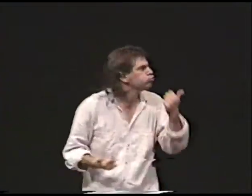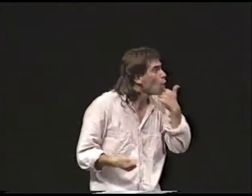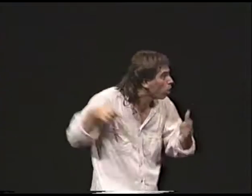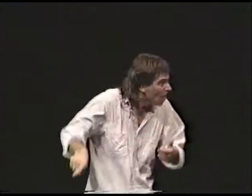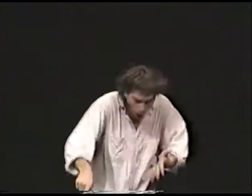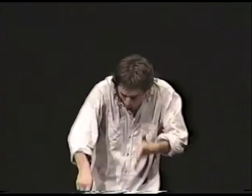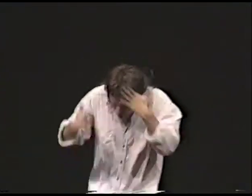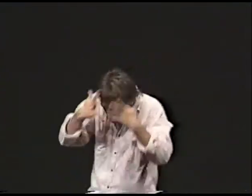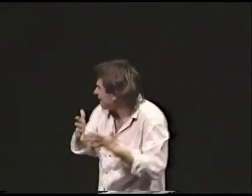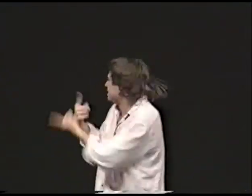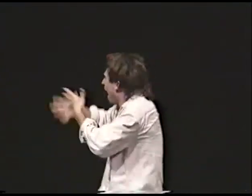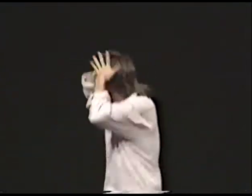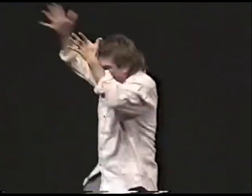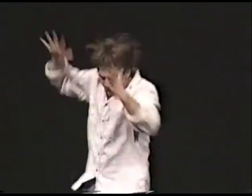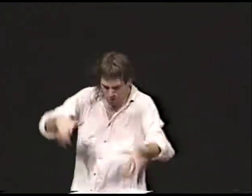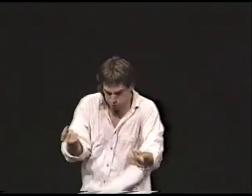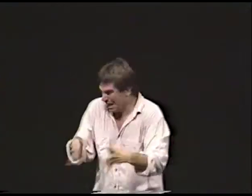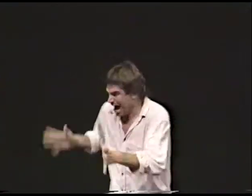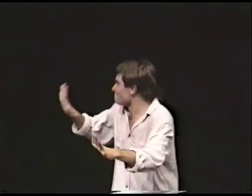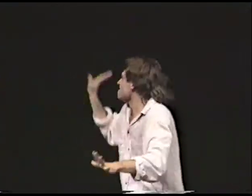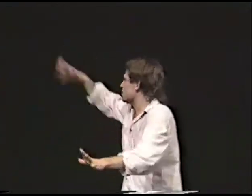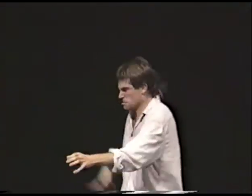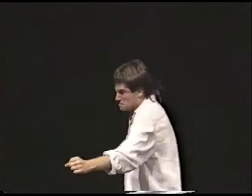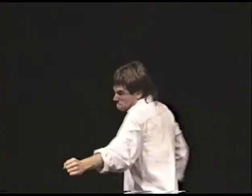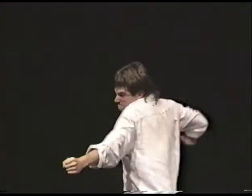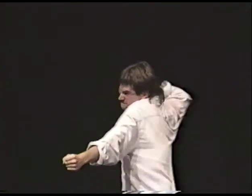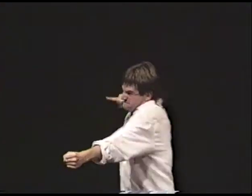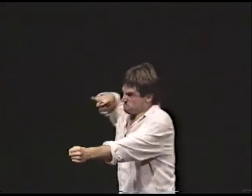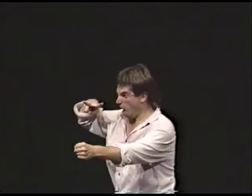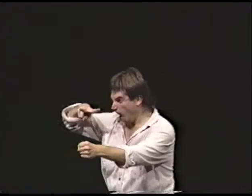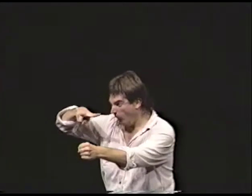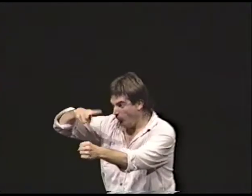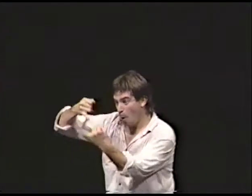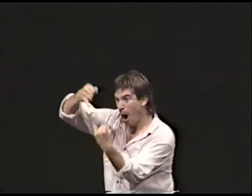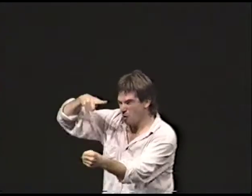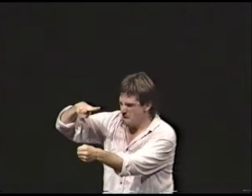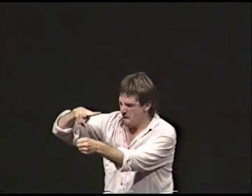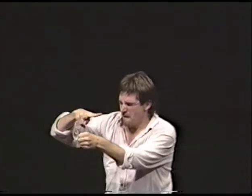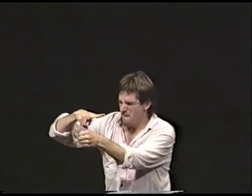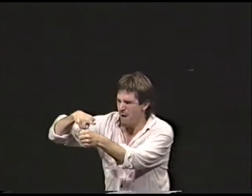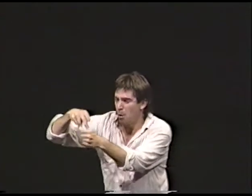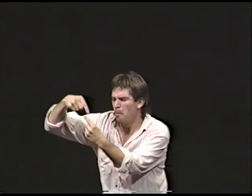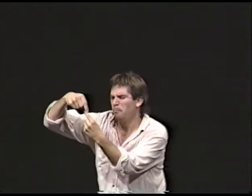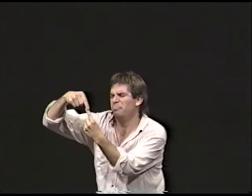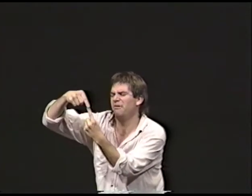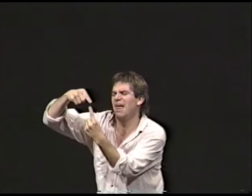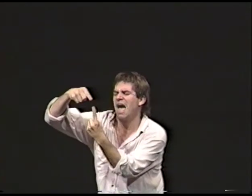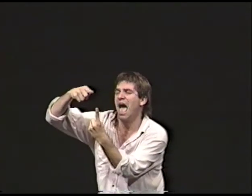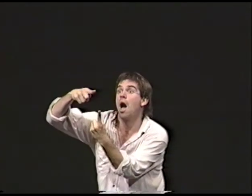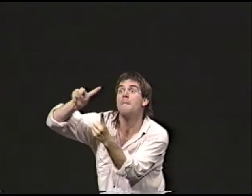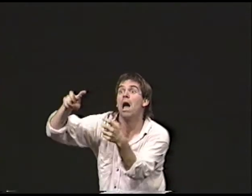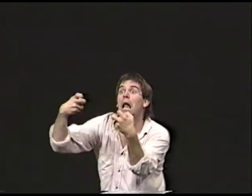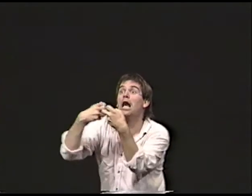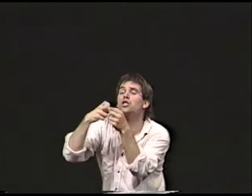Hey, Bill, what's wrong? You pushed the button? I pushed the button. Oh my god, I pushed the button. Pulling out his pair of trusty scissors, he cut the wire.